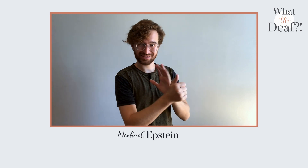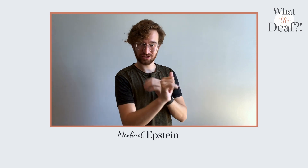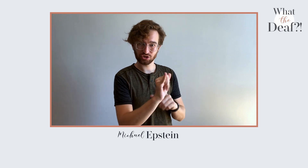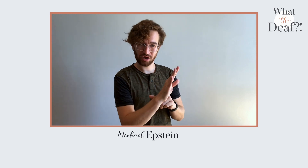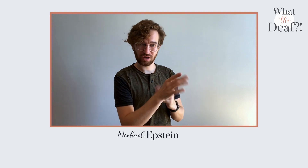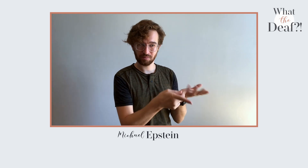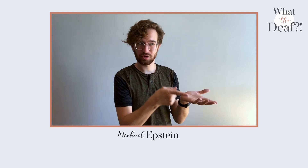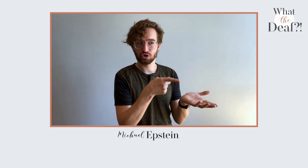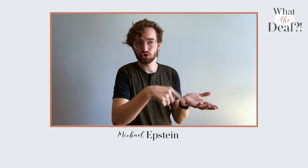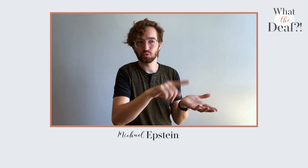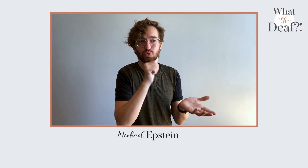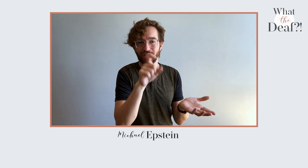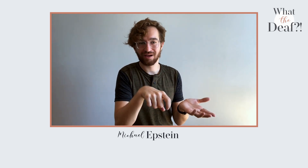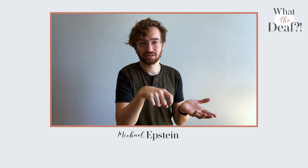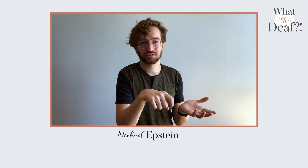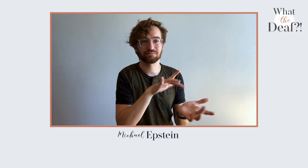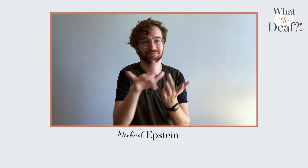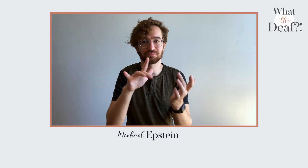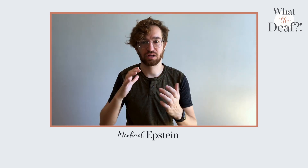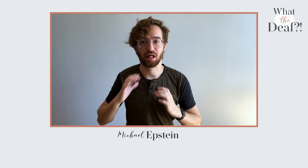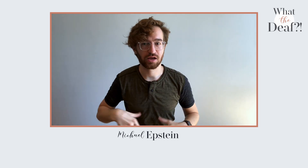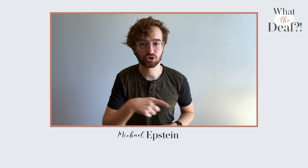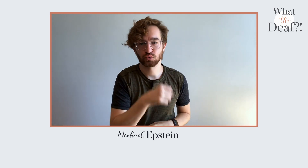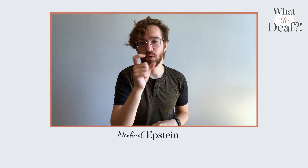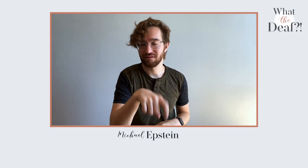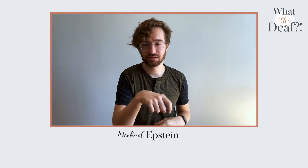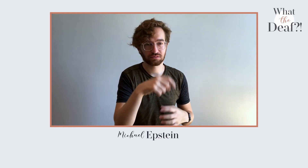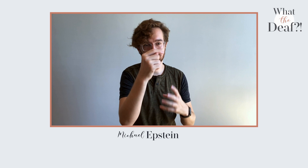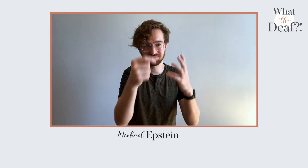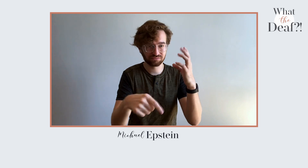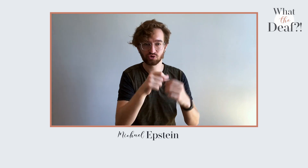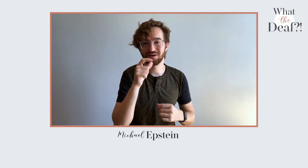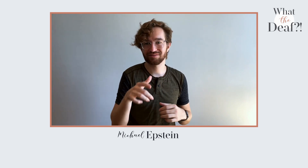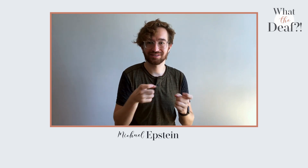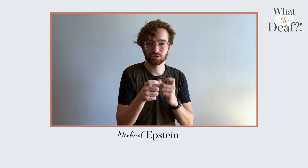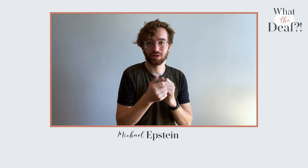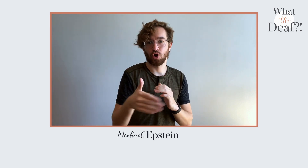you don't have to worry about that. You don't have to worry about establishing a client base or marketing,